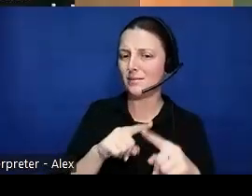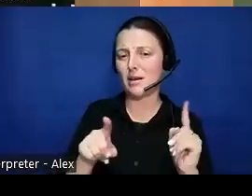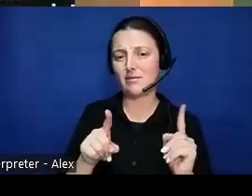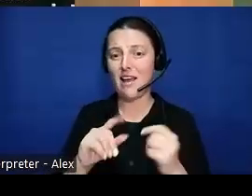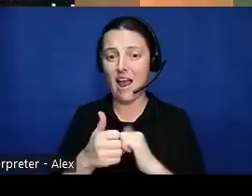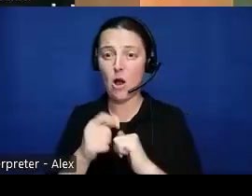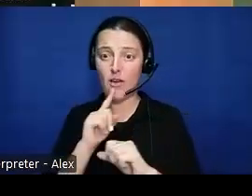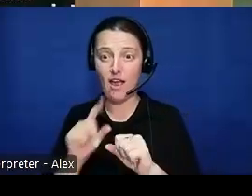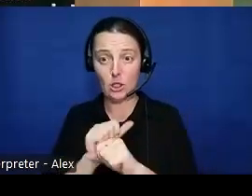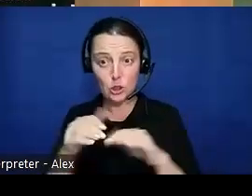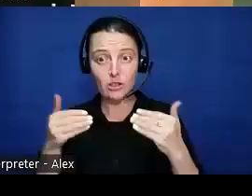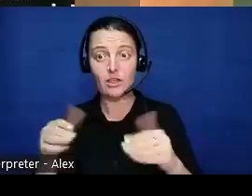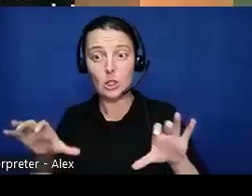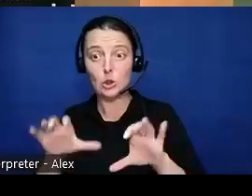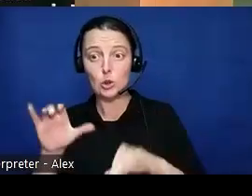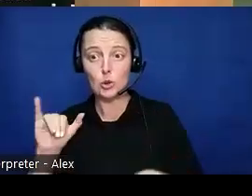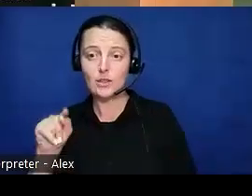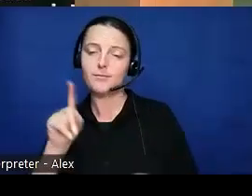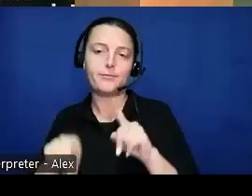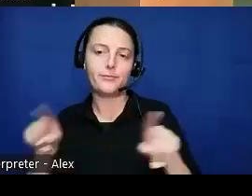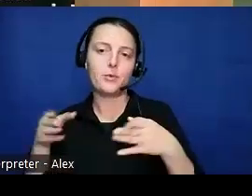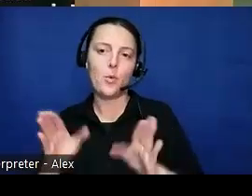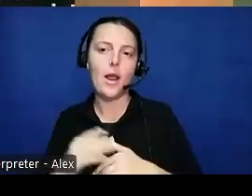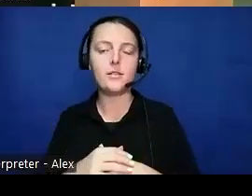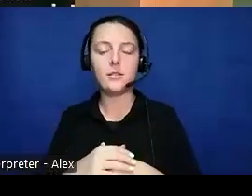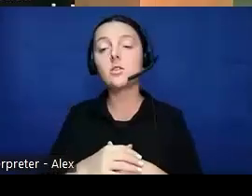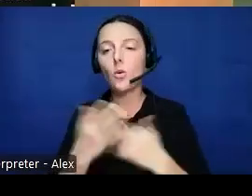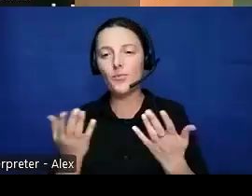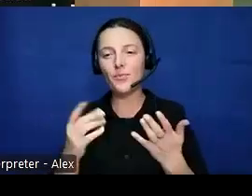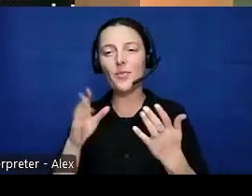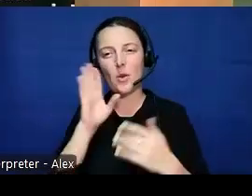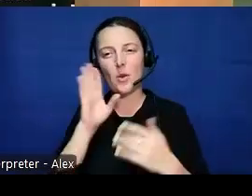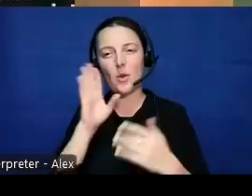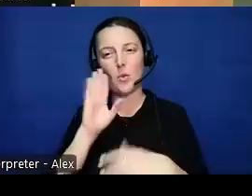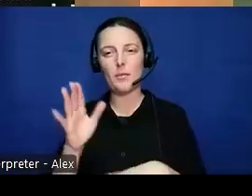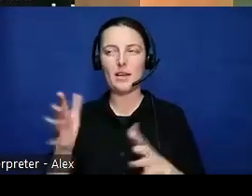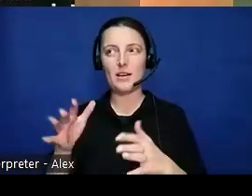be just an ongoing continue is continuing issue of how do we get patients to care. I also just